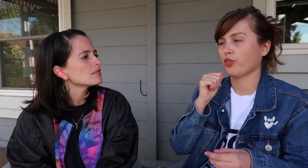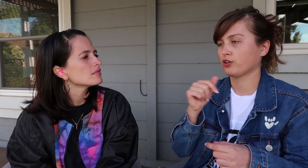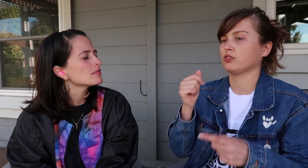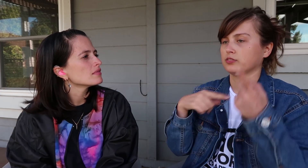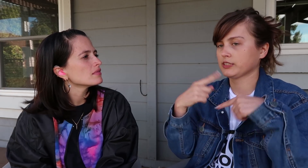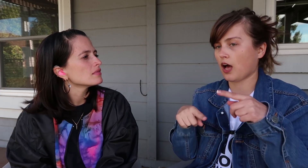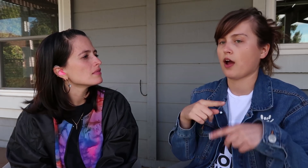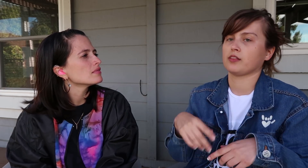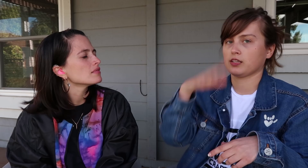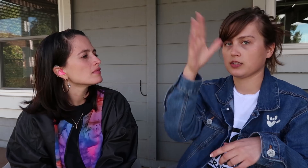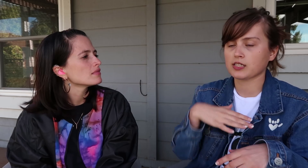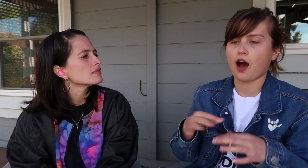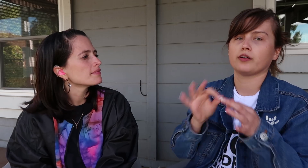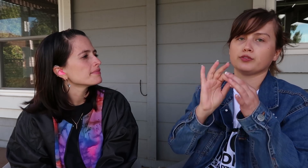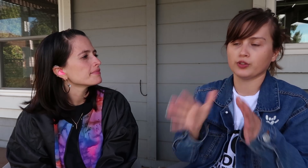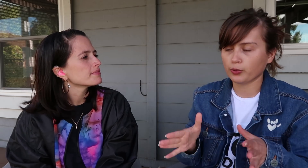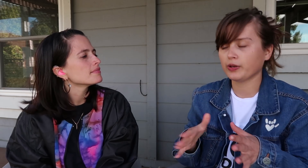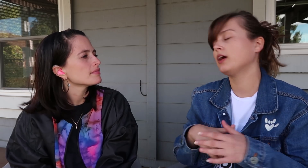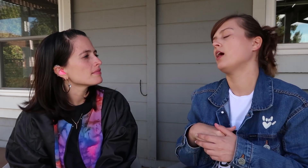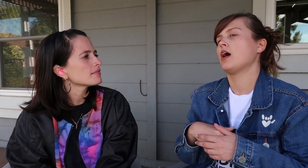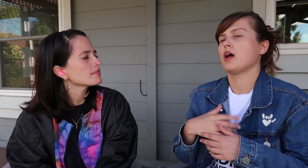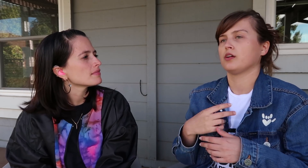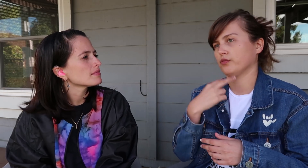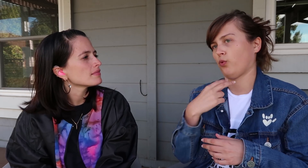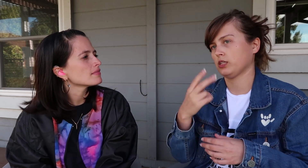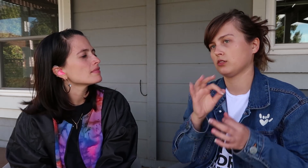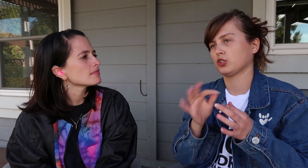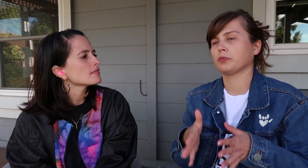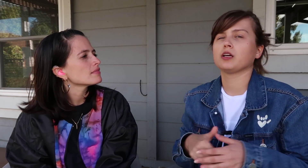The girl was signing and the boy was interpreting for her.